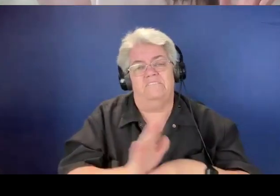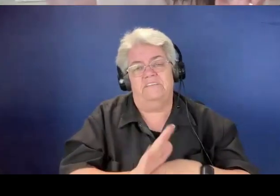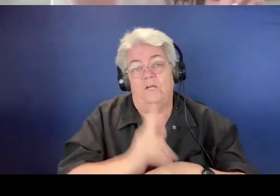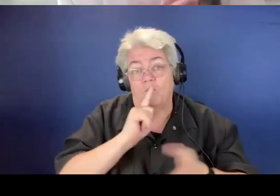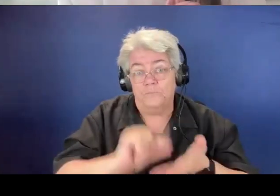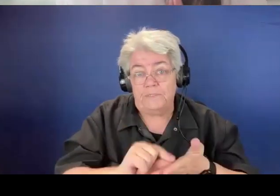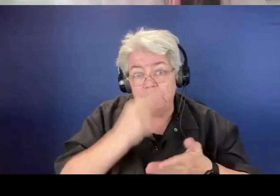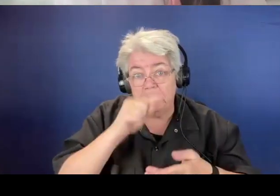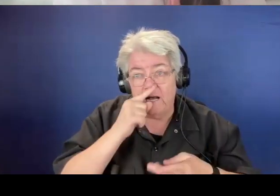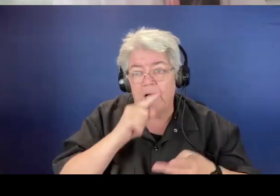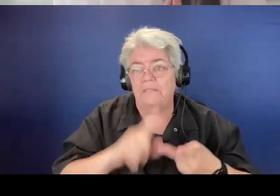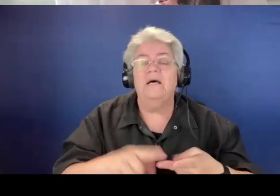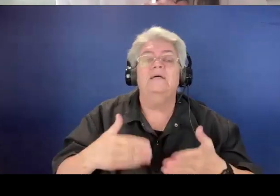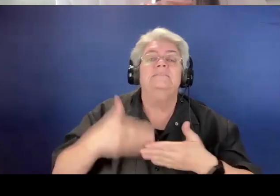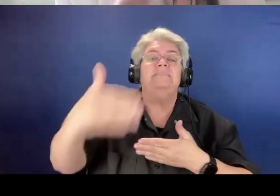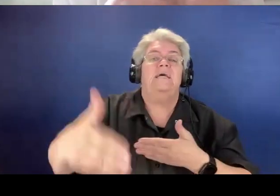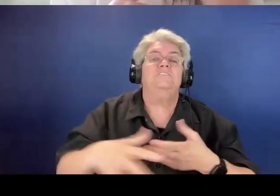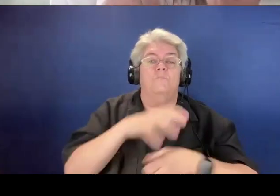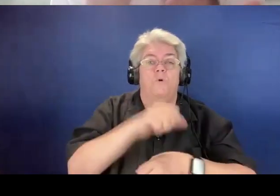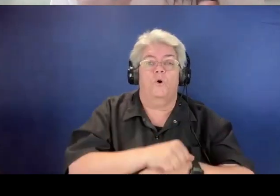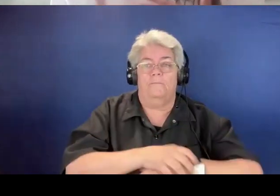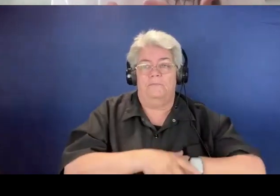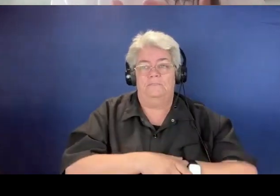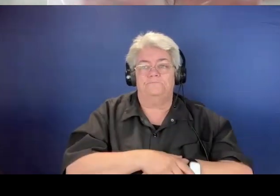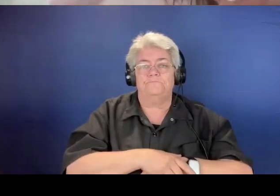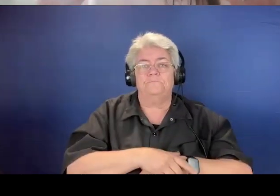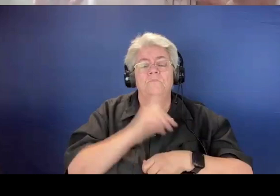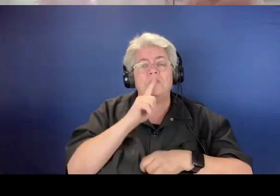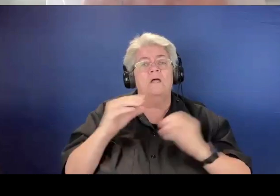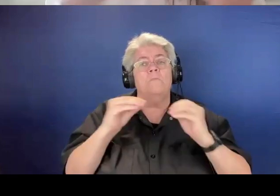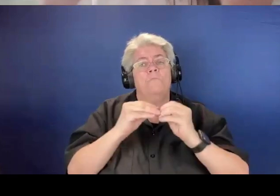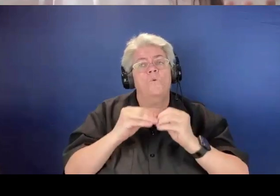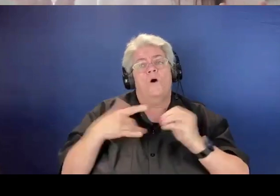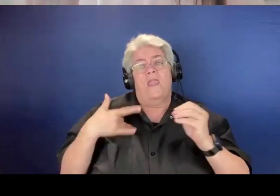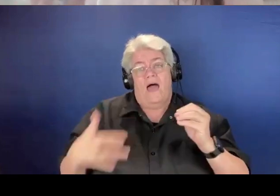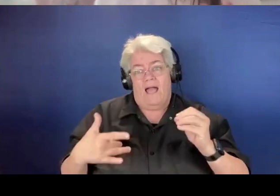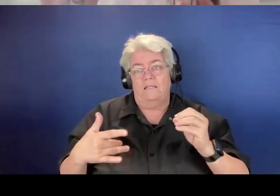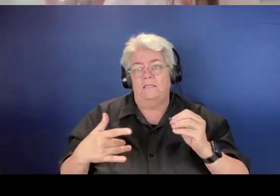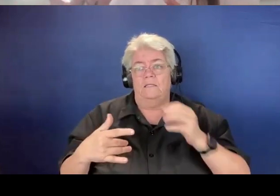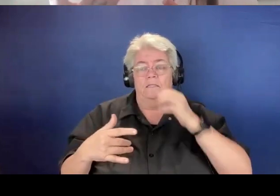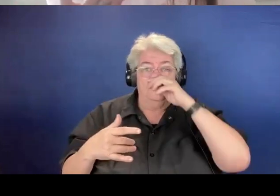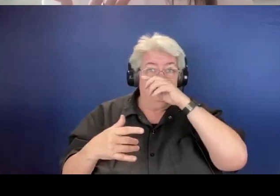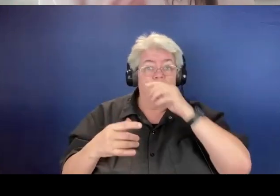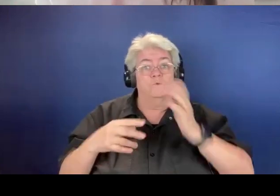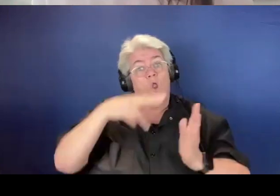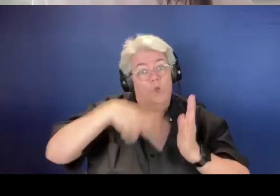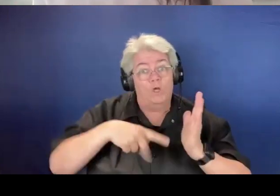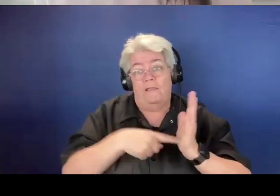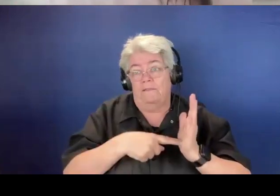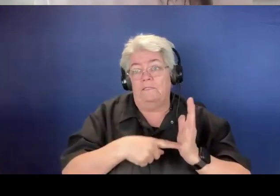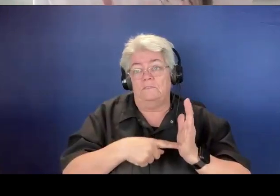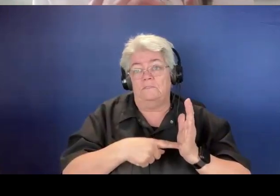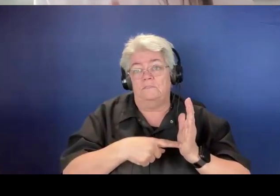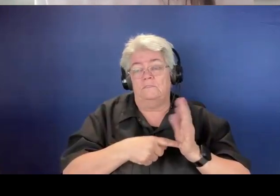I'll read it at the next appointment." Right? And they're more likely to actually look at the material you're sharing with them.